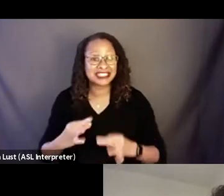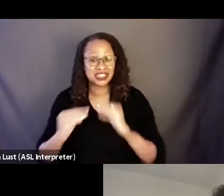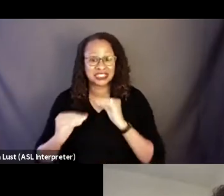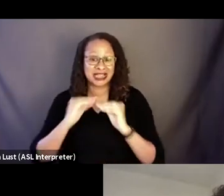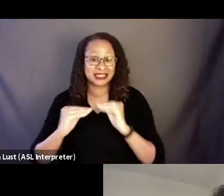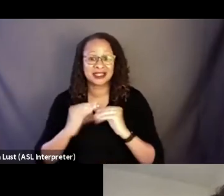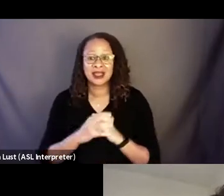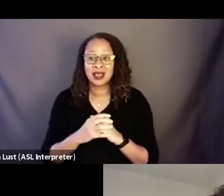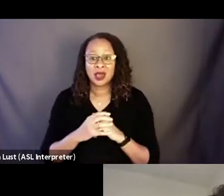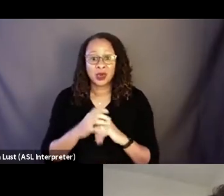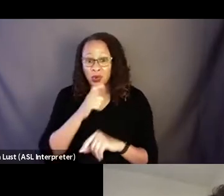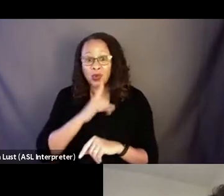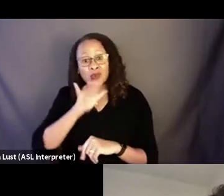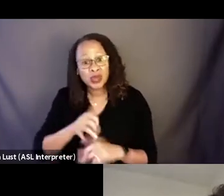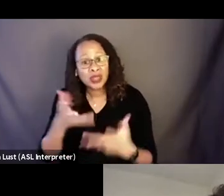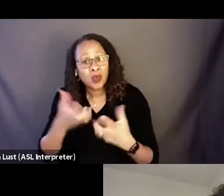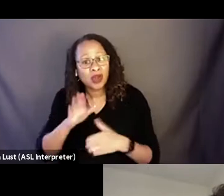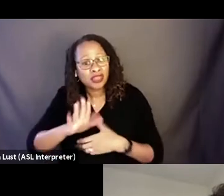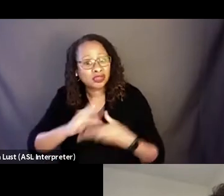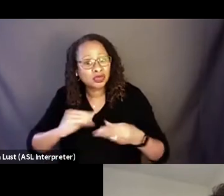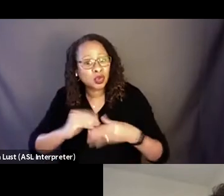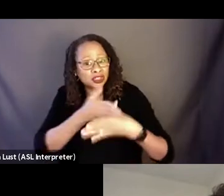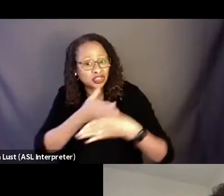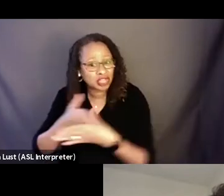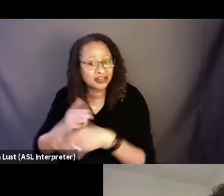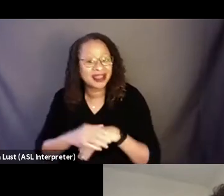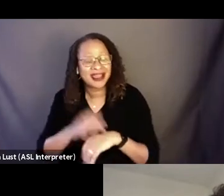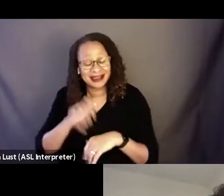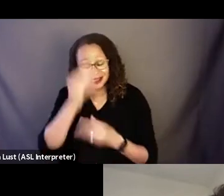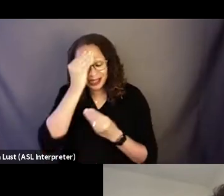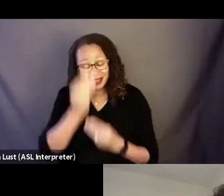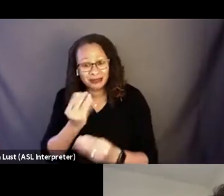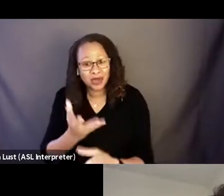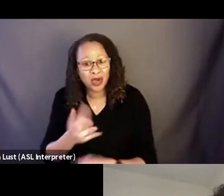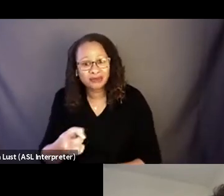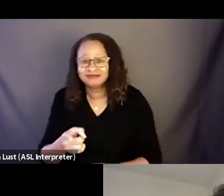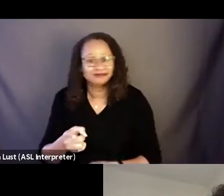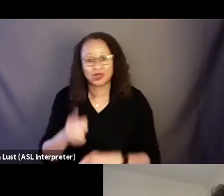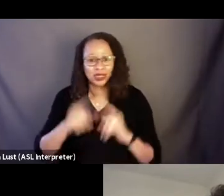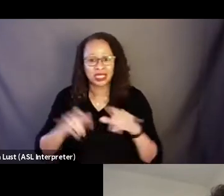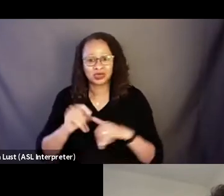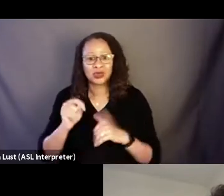who really wanted their stories told. And I had to tell them that we weren't able to do it this time.